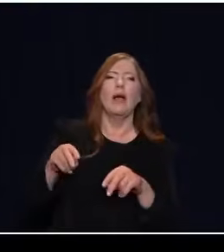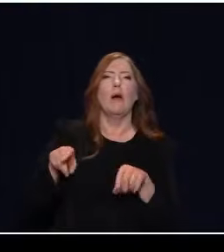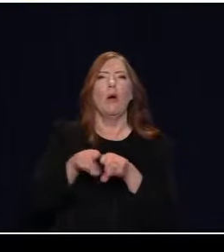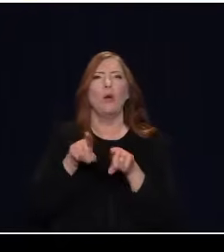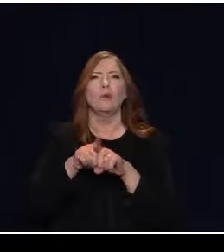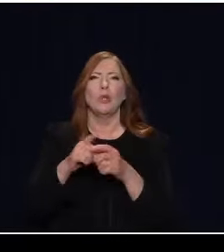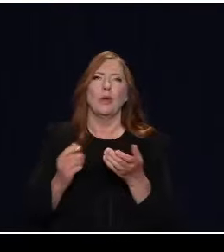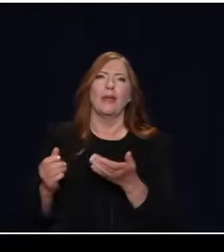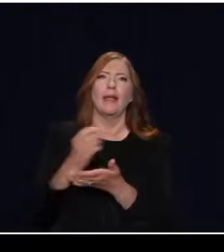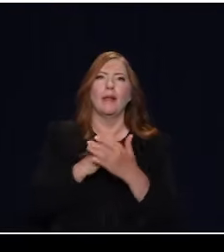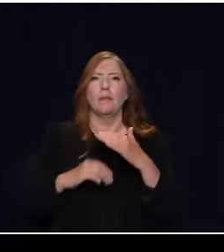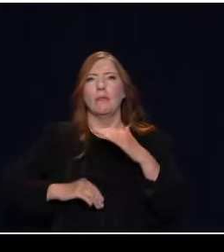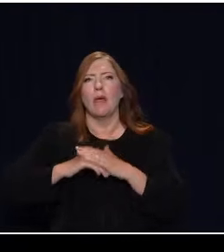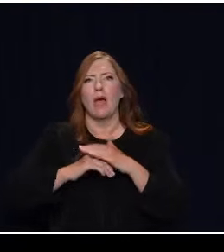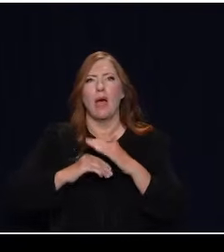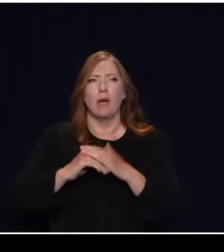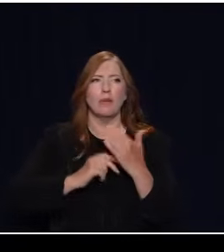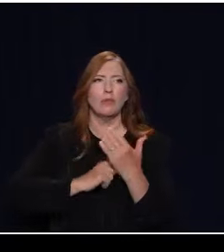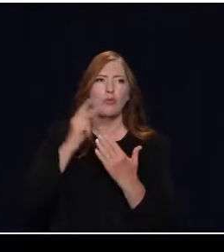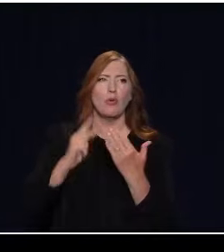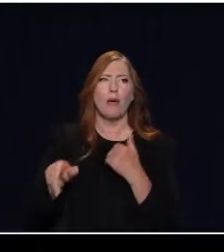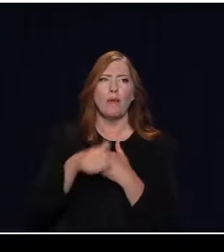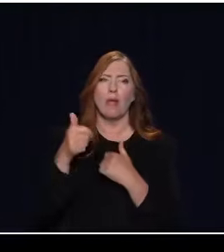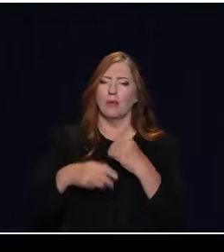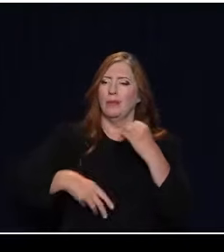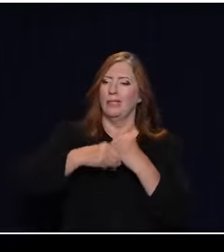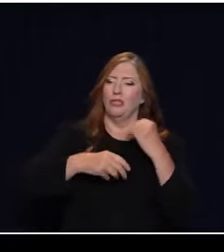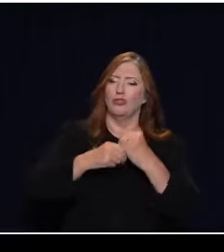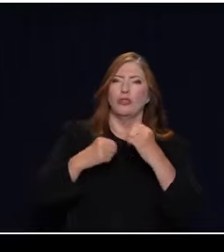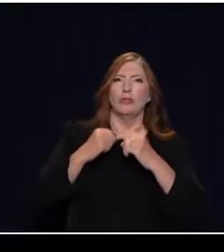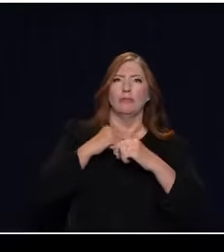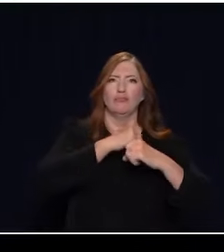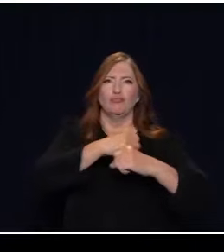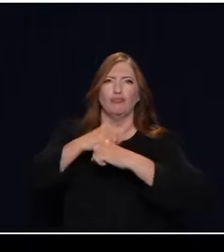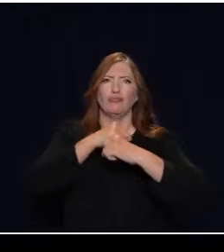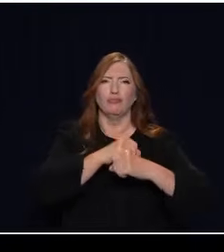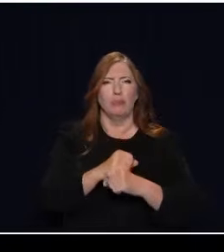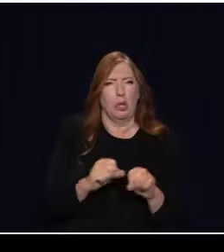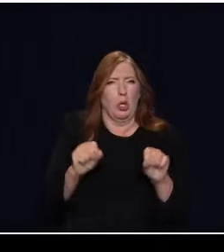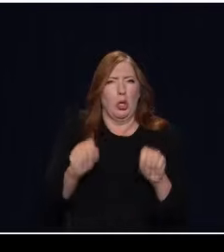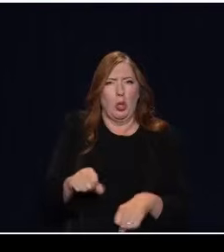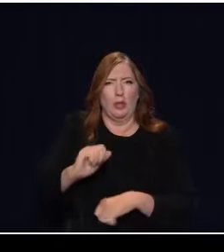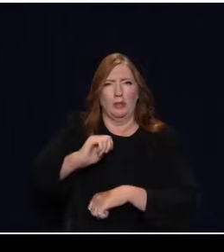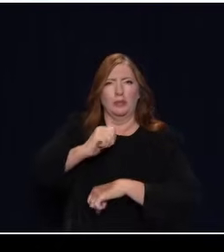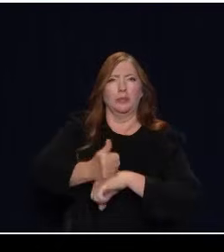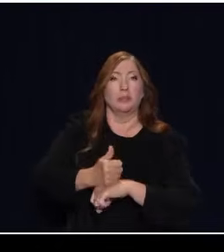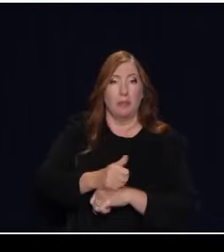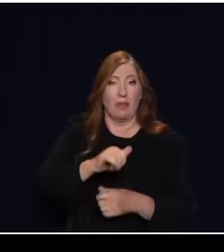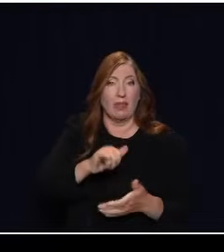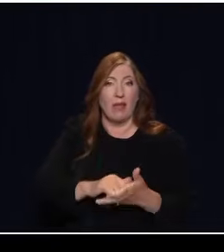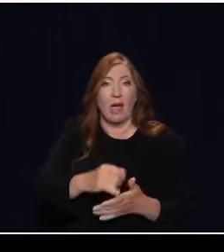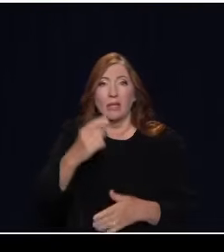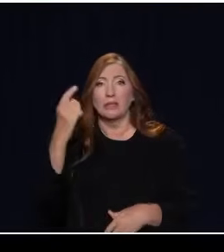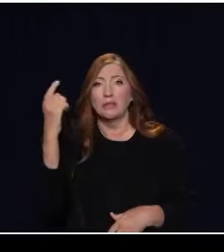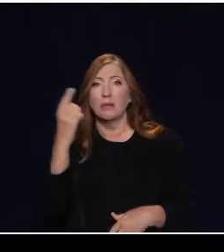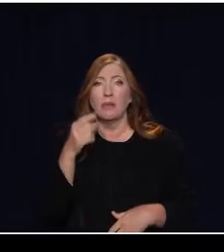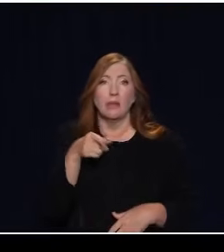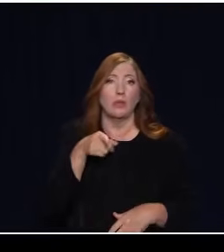OTHER PROPOSED IDEAS OUT THERE SUCH AS INCOME CAPS ON THE PROGRAM OR OTHER ADDITIONAL